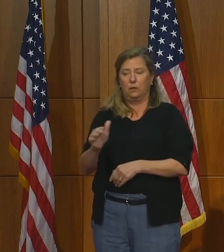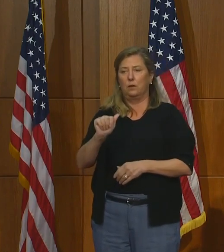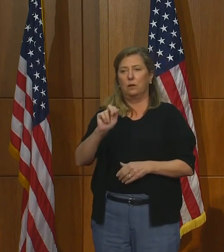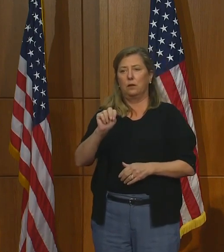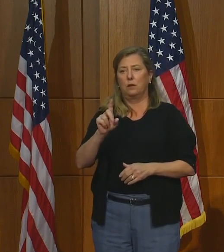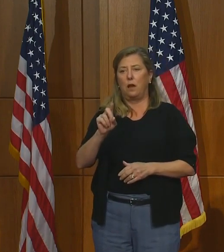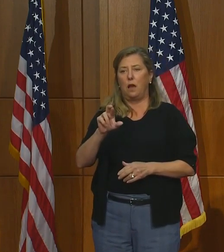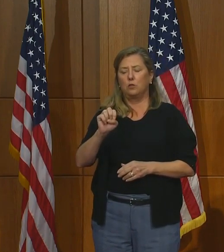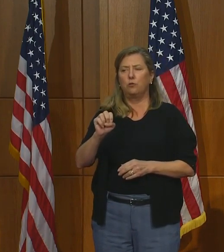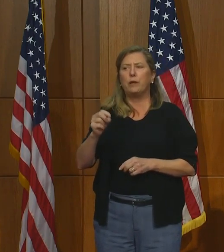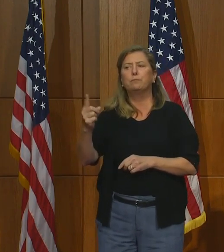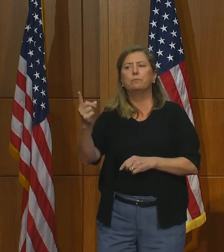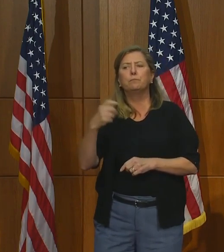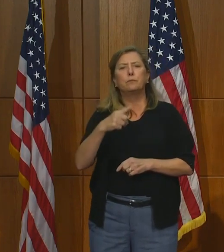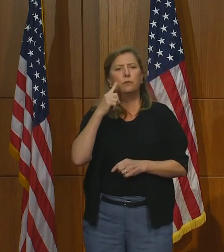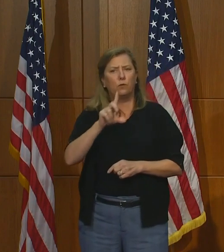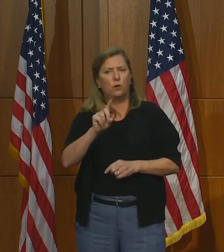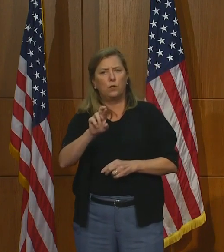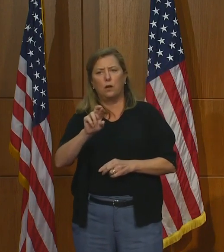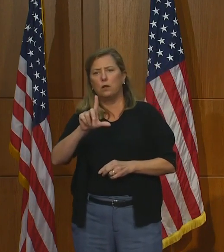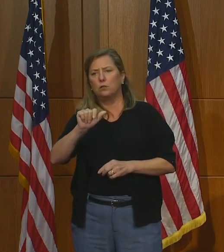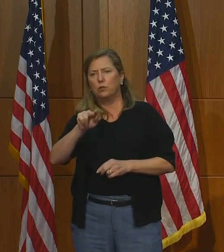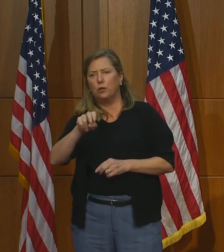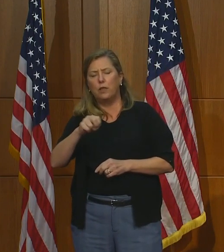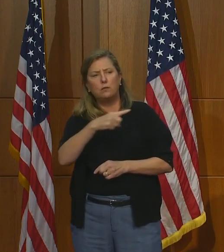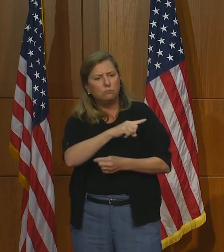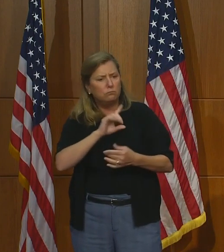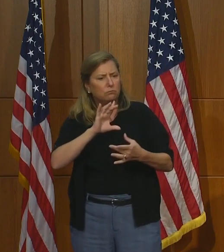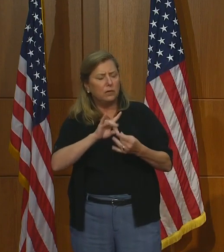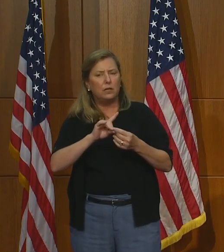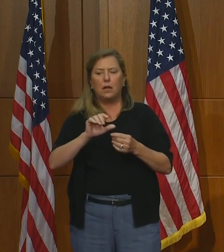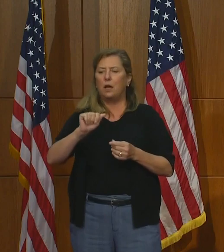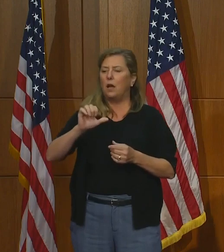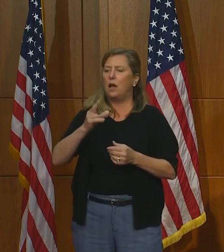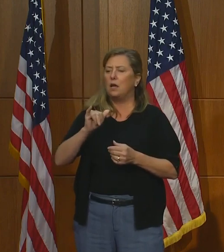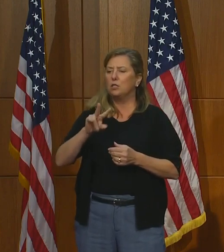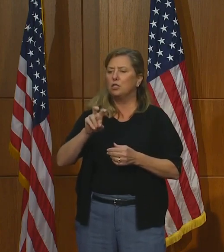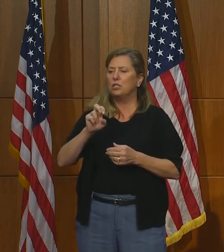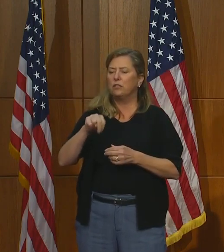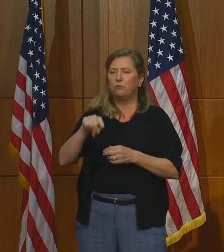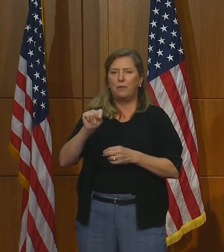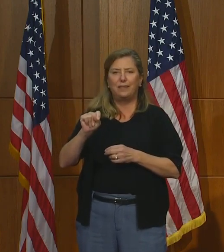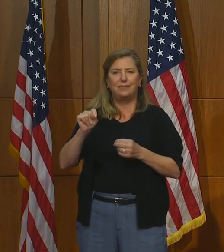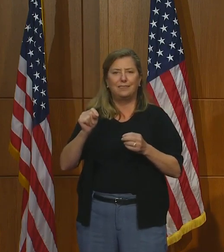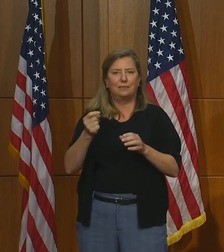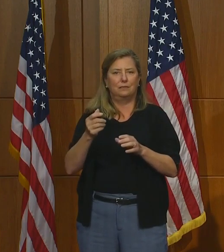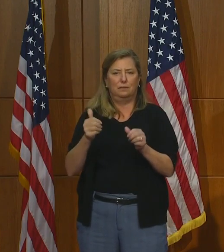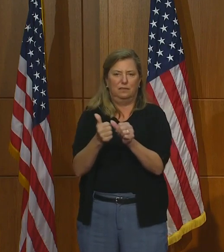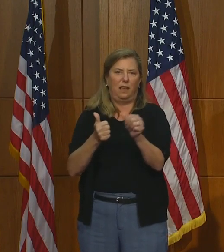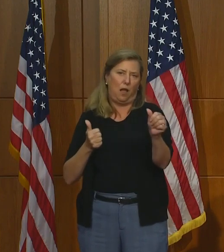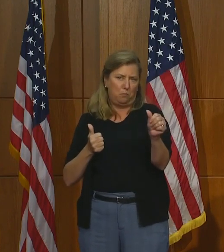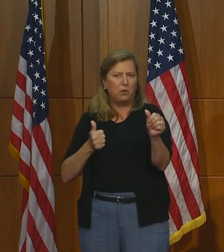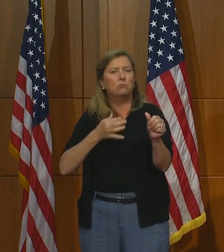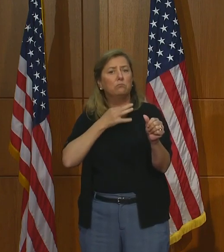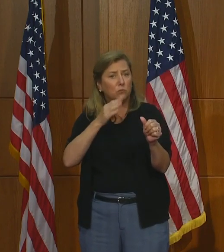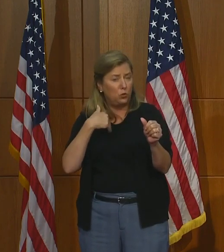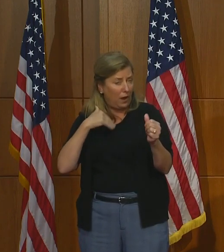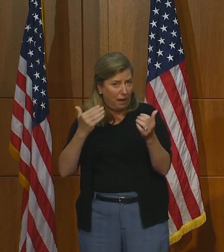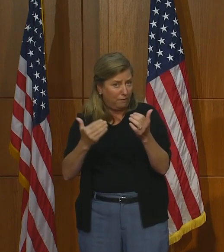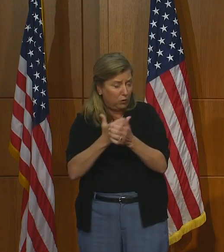THEM AND TAKE THAT INTO CONSIDERATION. OUR GOVERNMENT DOES HAVE A QUESTION FOR THE DOCTOR LAYNE WHO MENTIONED THE